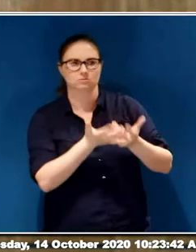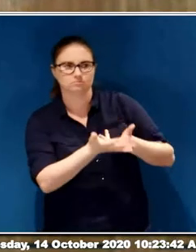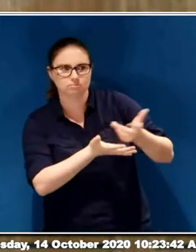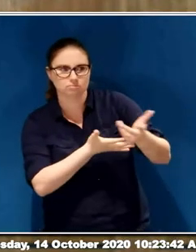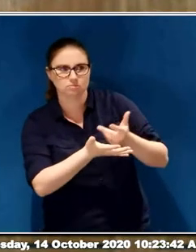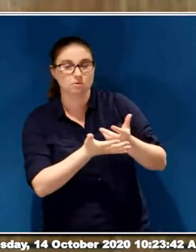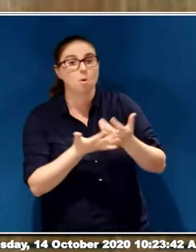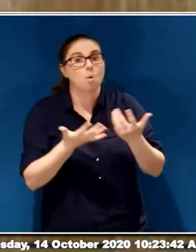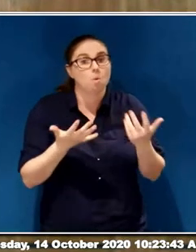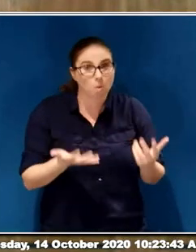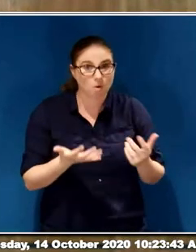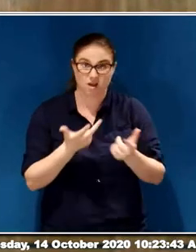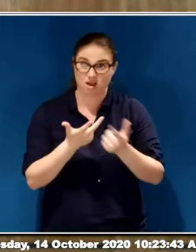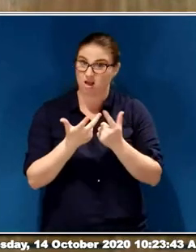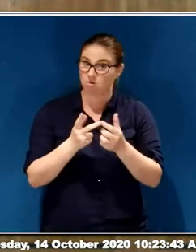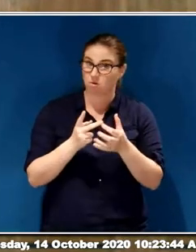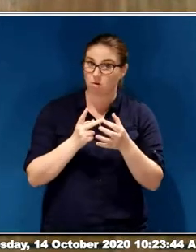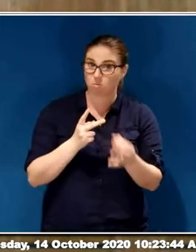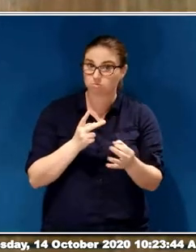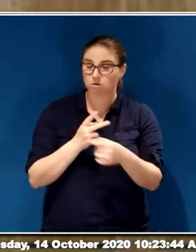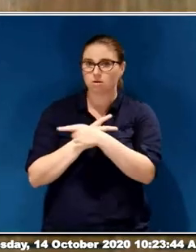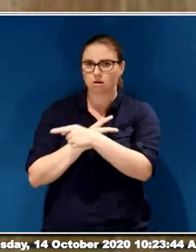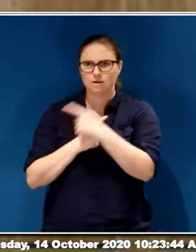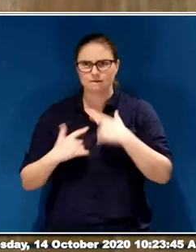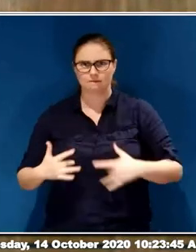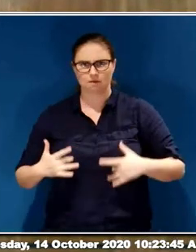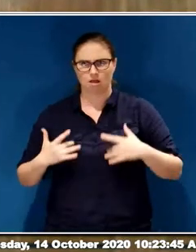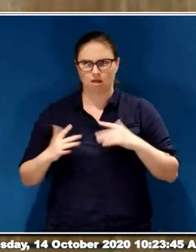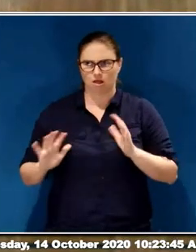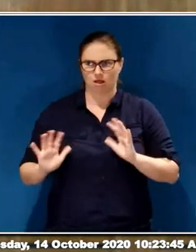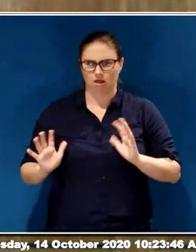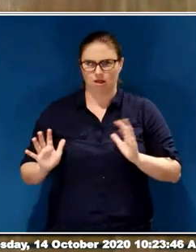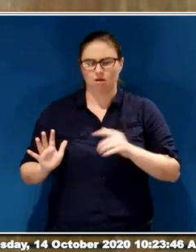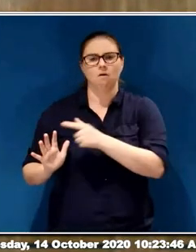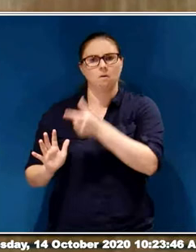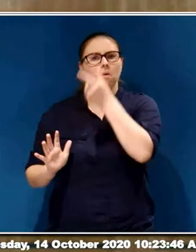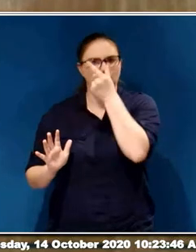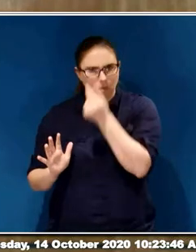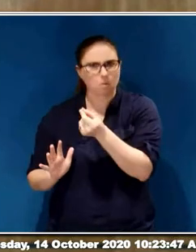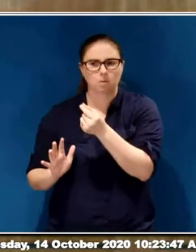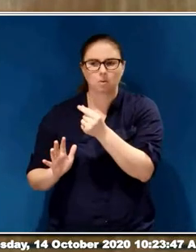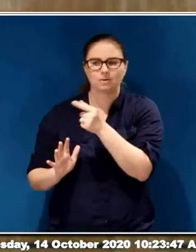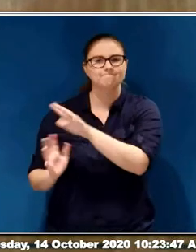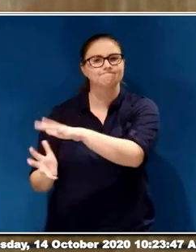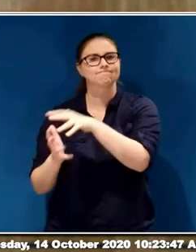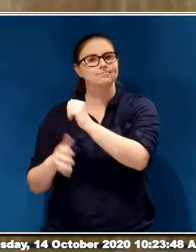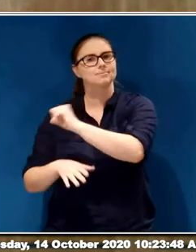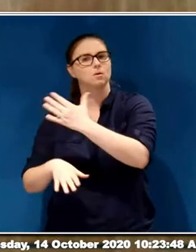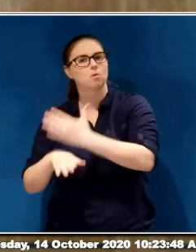with the support of a teacher aide, go and find another quiet space around the school to complete the work.